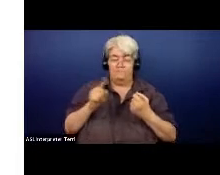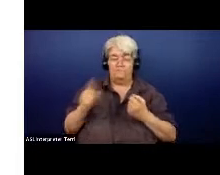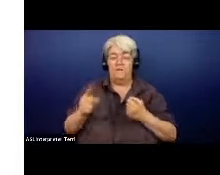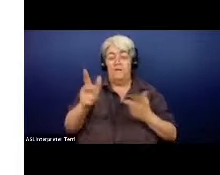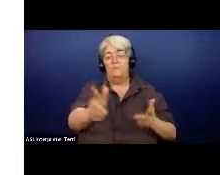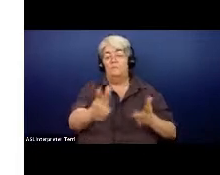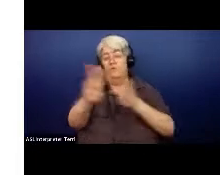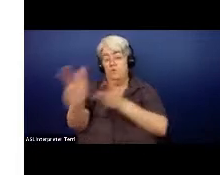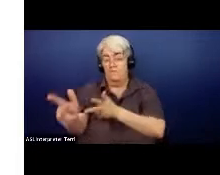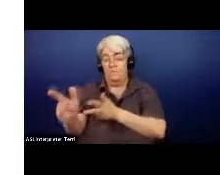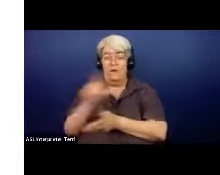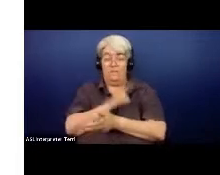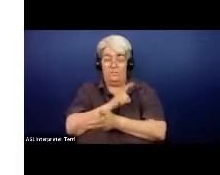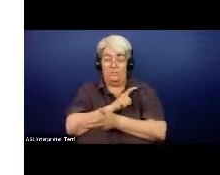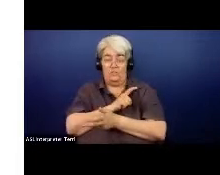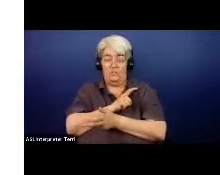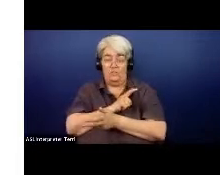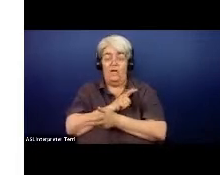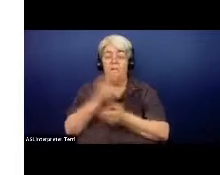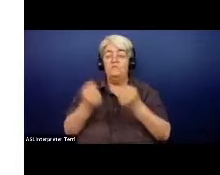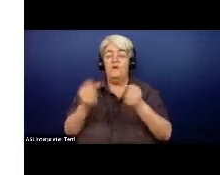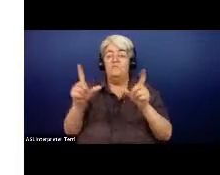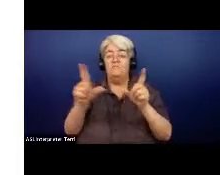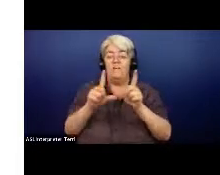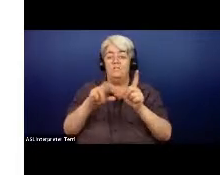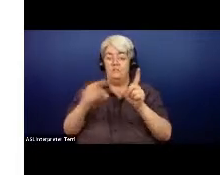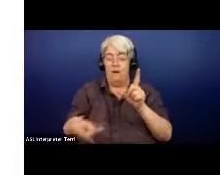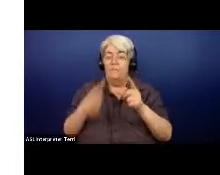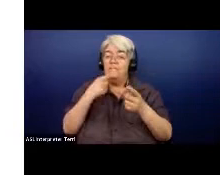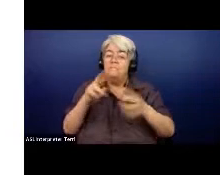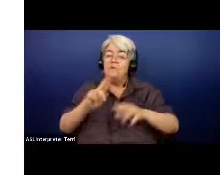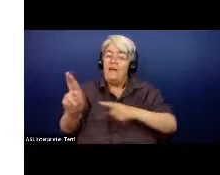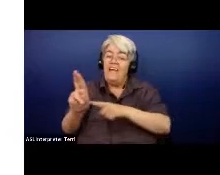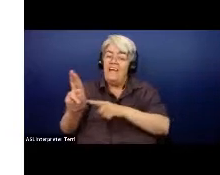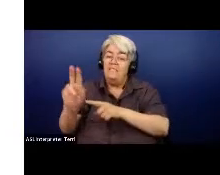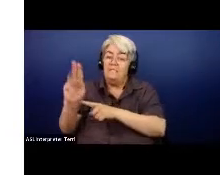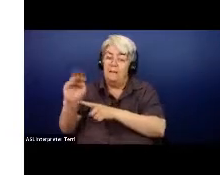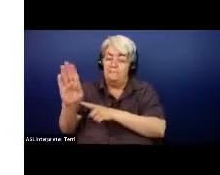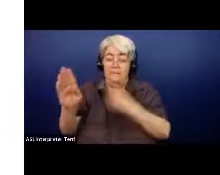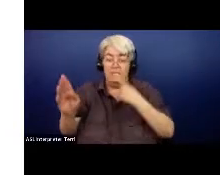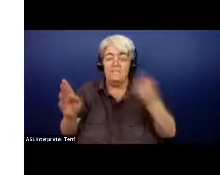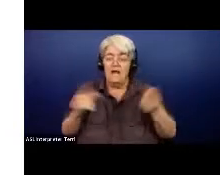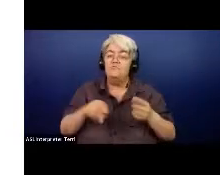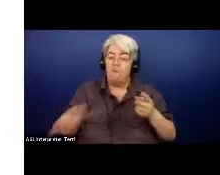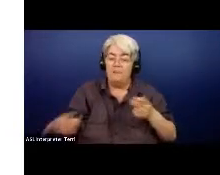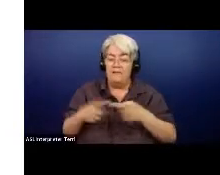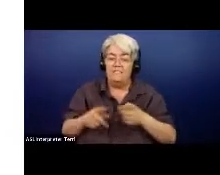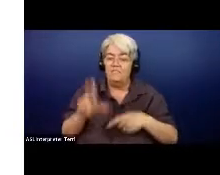the officer and dropped my driver's license because my righthand is numb. I told him I often drop things, he said, no, ma'am there's